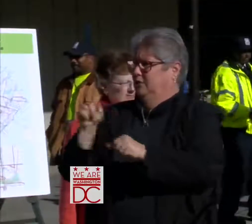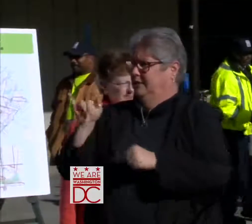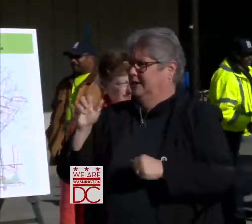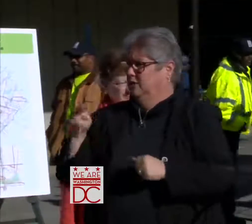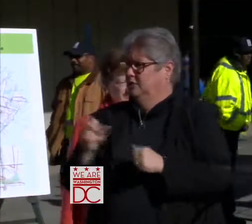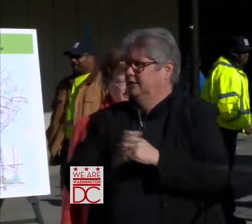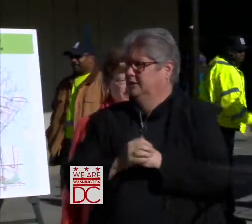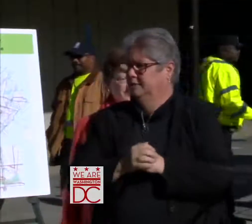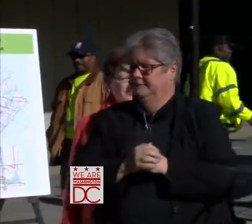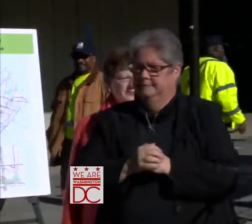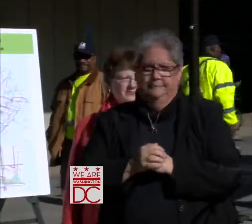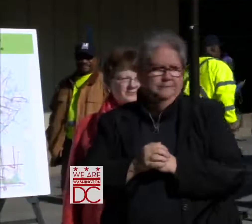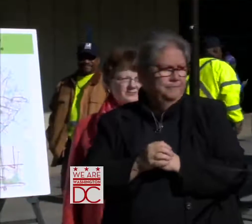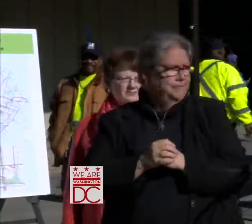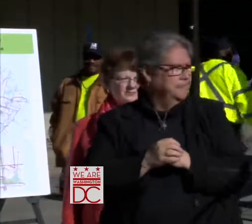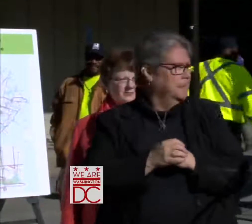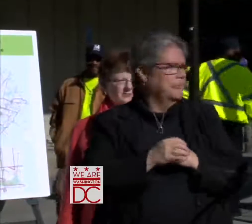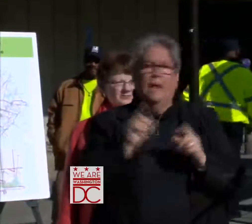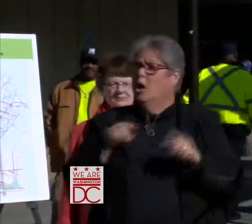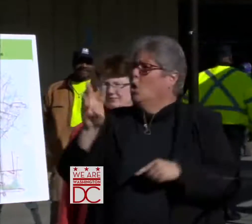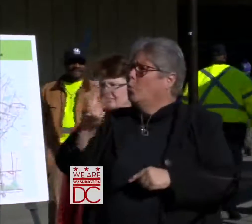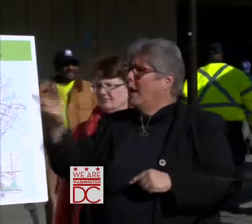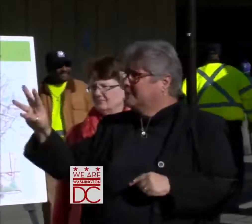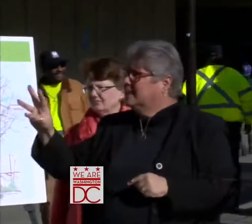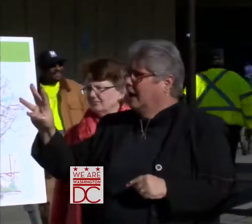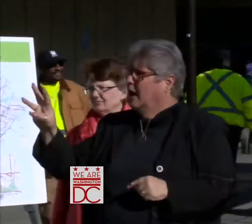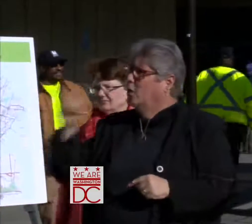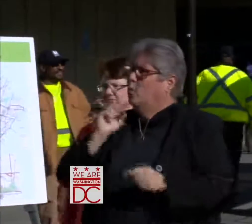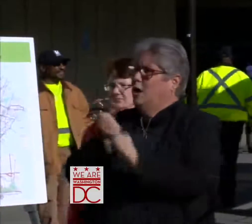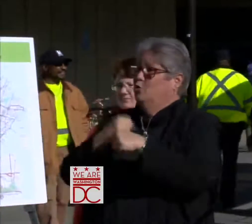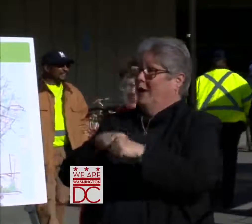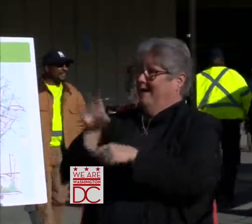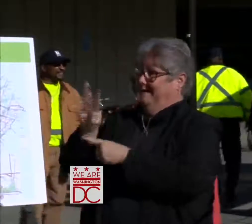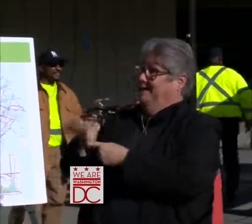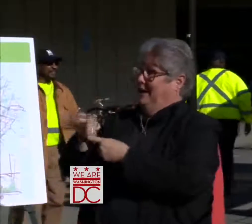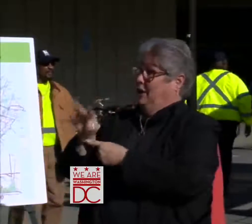YES, IF YOU GO TO OUR WEBSITE ACTUALLY WE DID CREATE A VIDEO